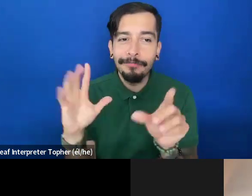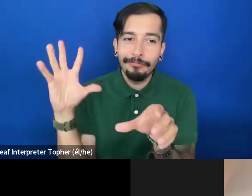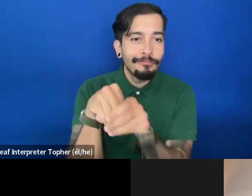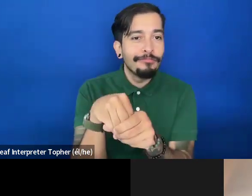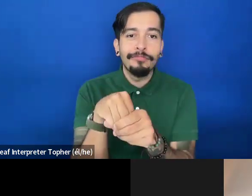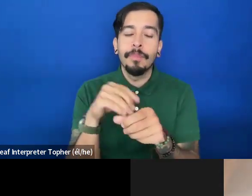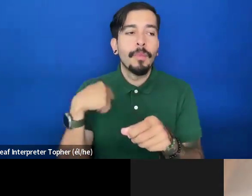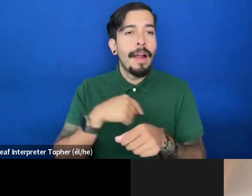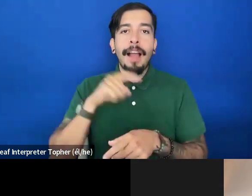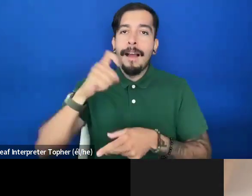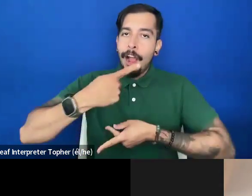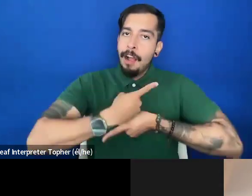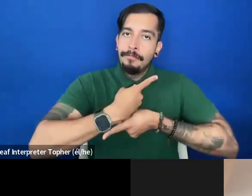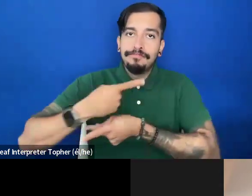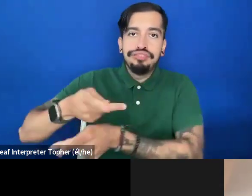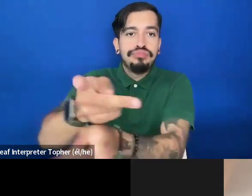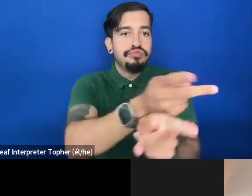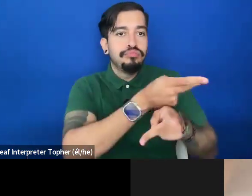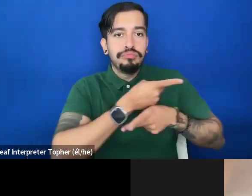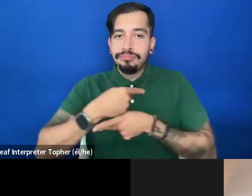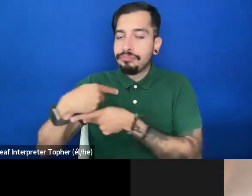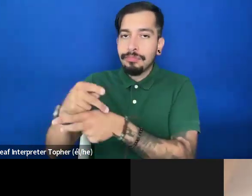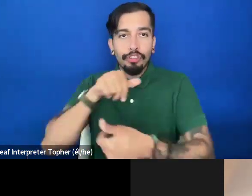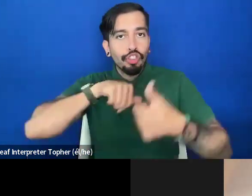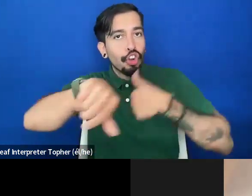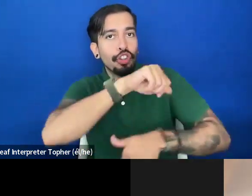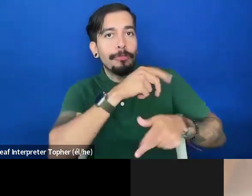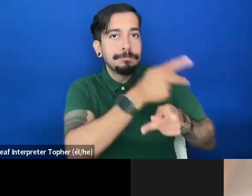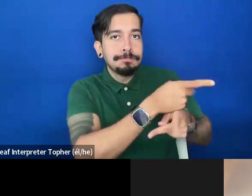in order to find that liberation as we may define it.